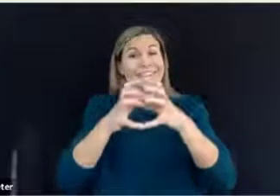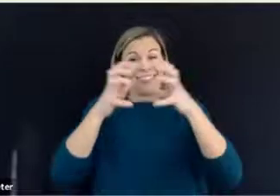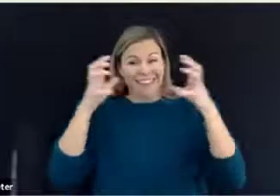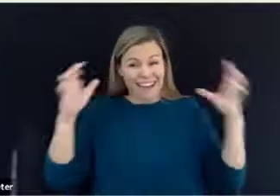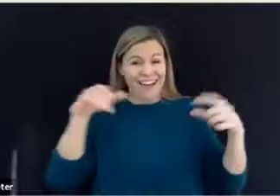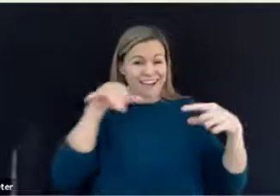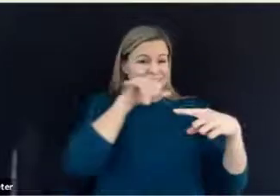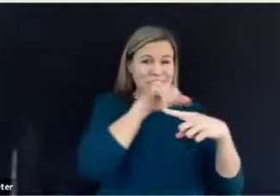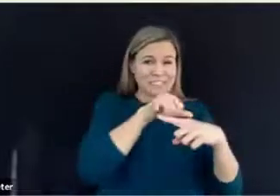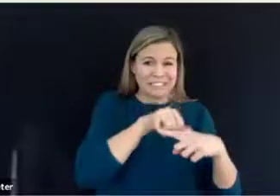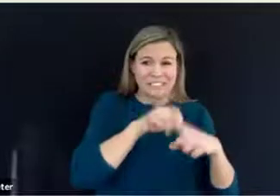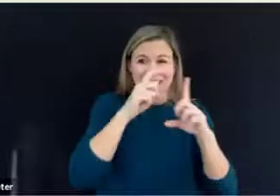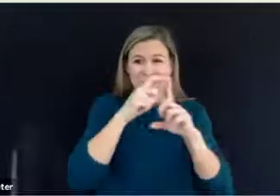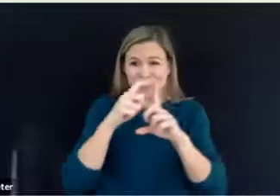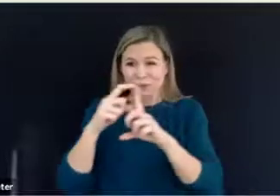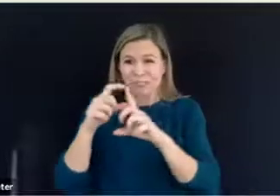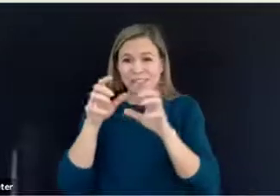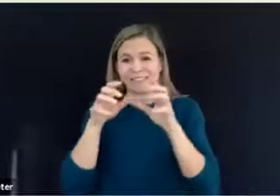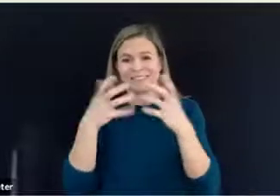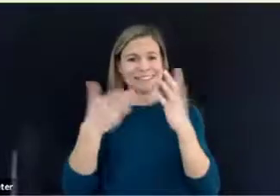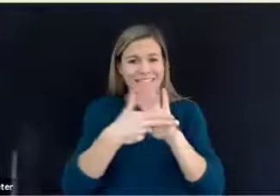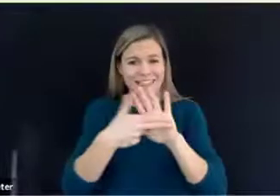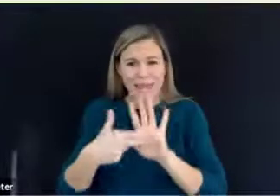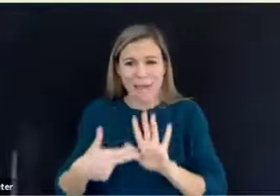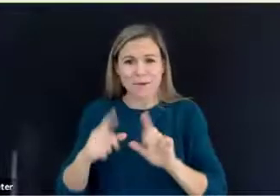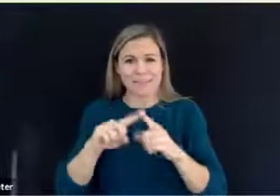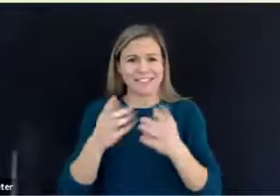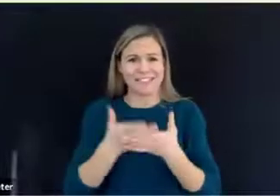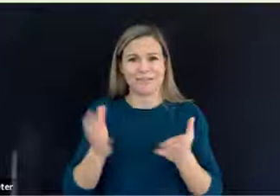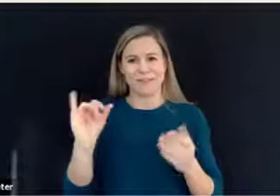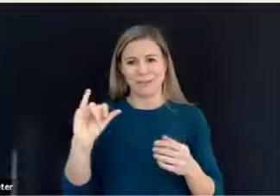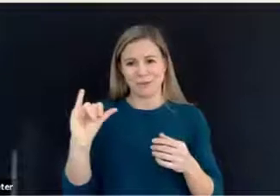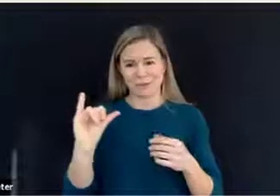One of the things that we have struggled with